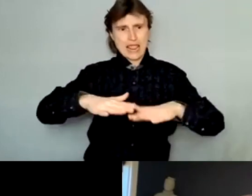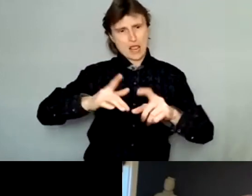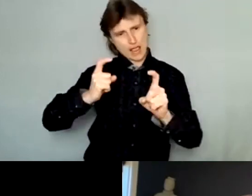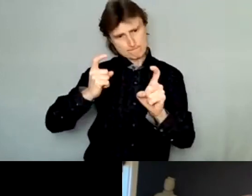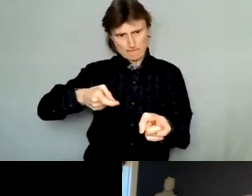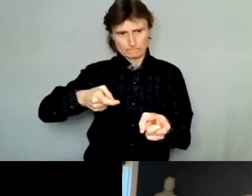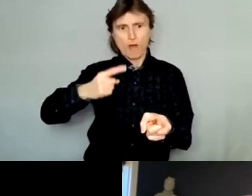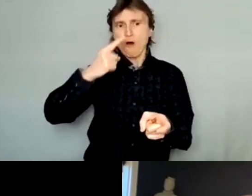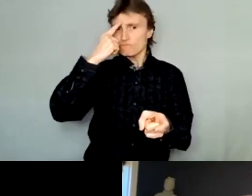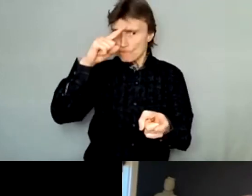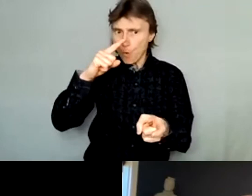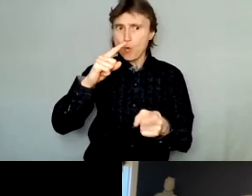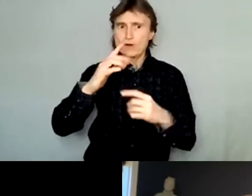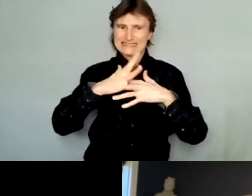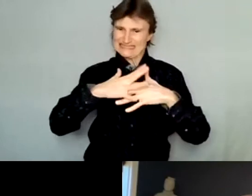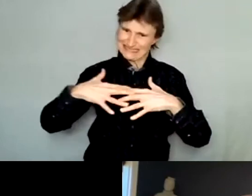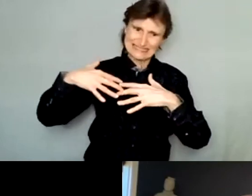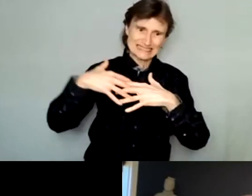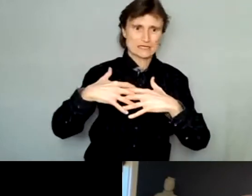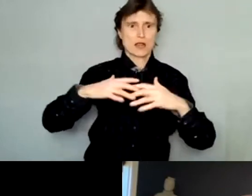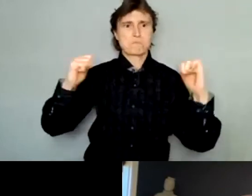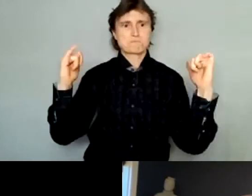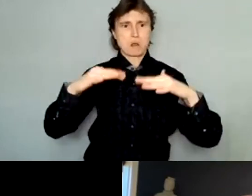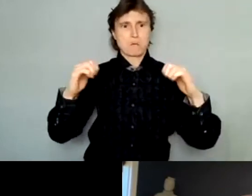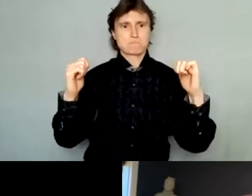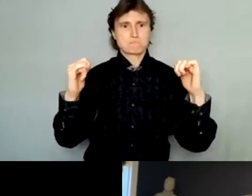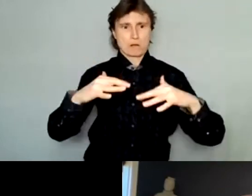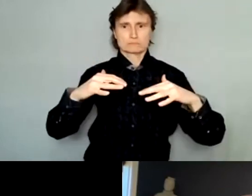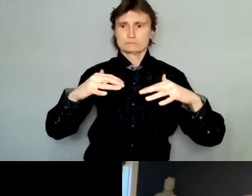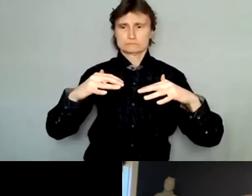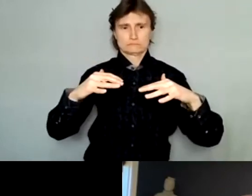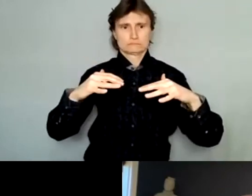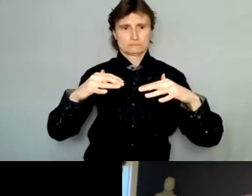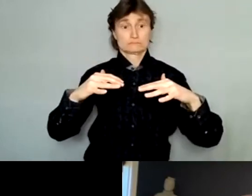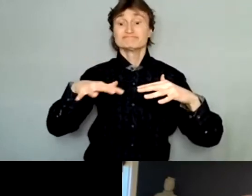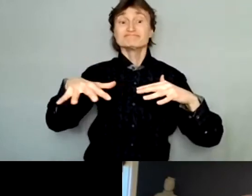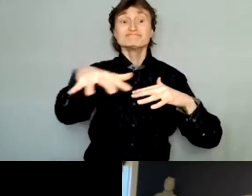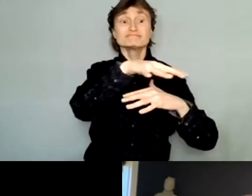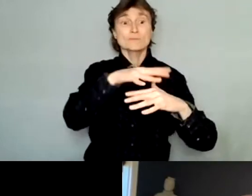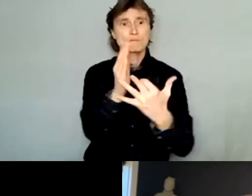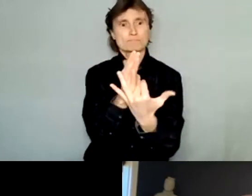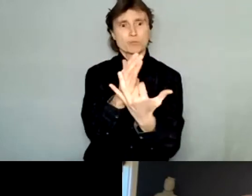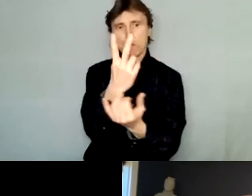Place in Moh'kinsstis at the confluence of the two rivers.